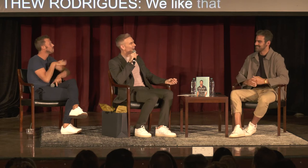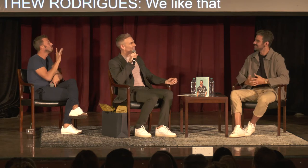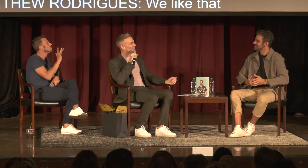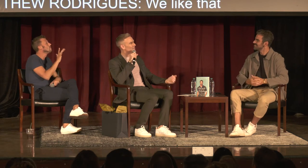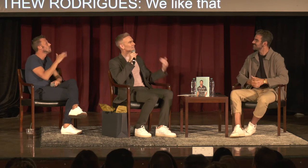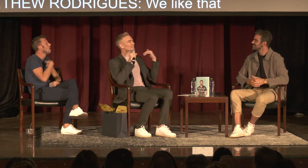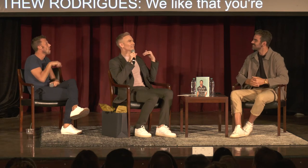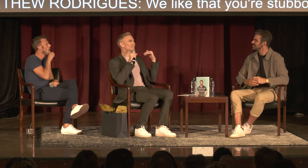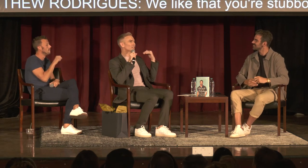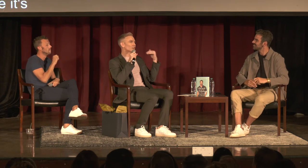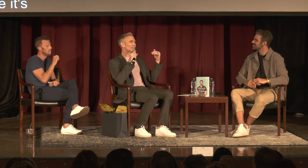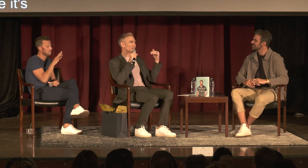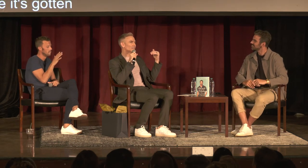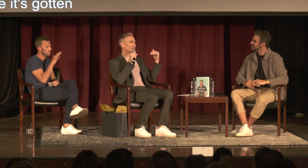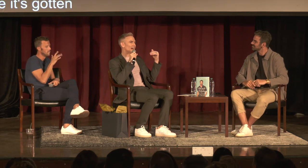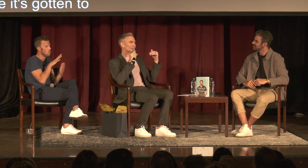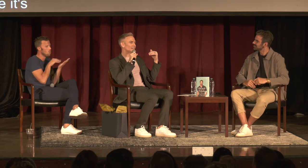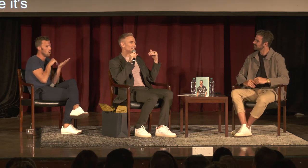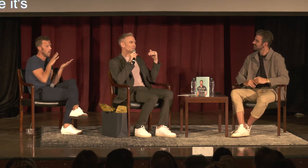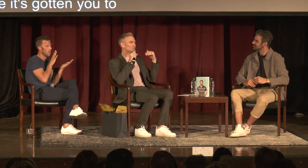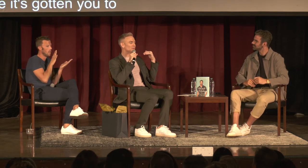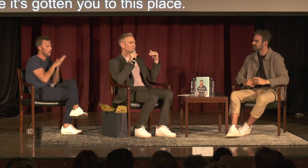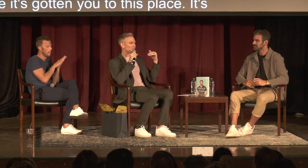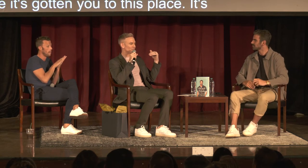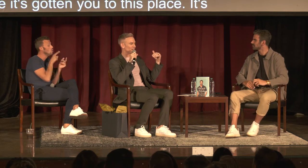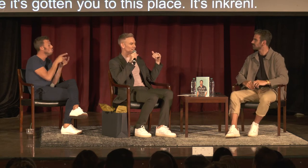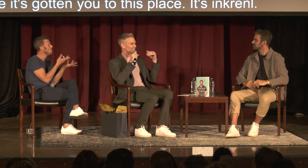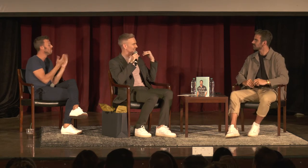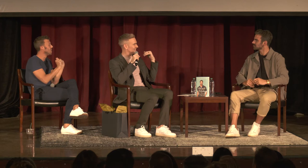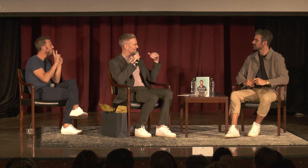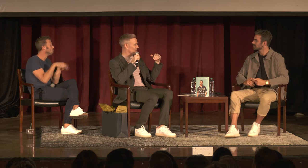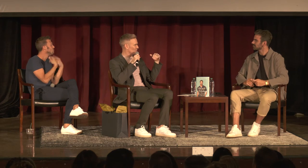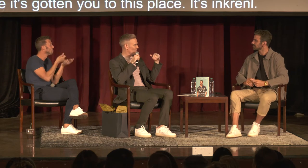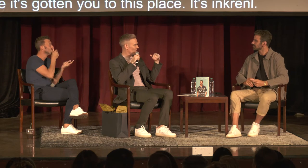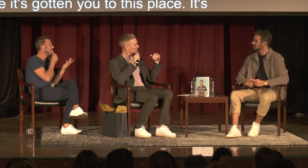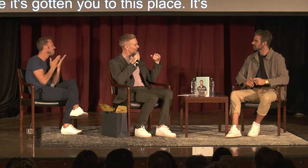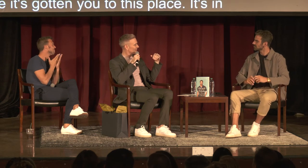I loved learning that you've been perseverance since the day you were born. Right.